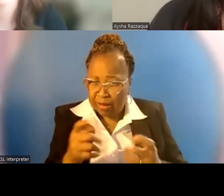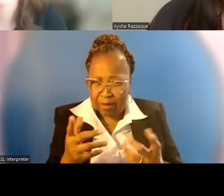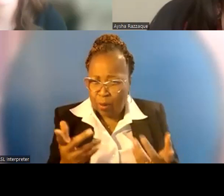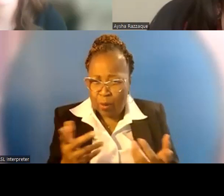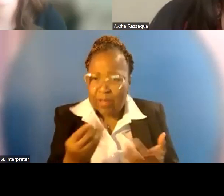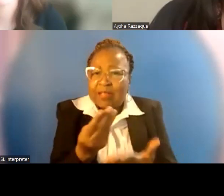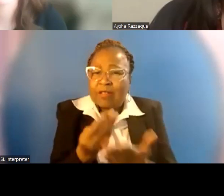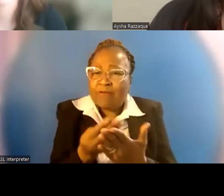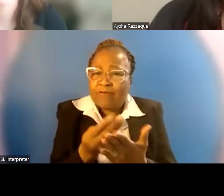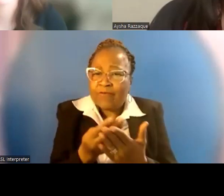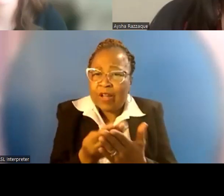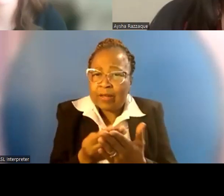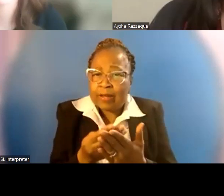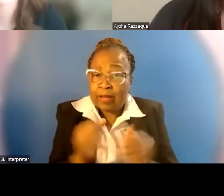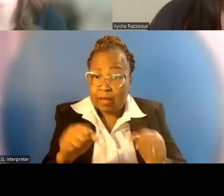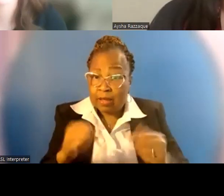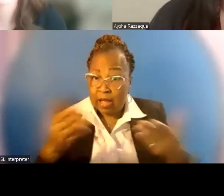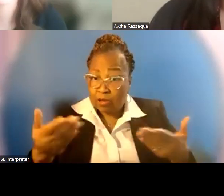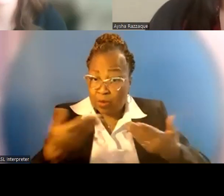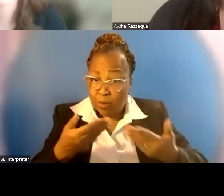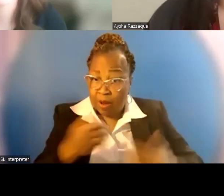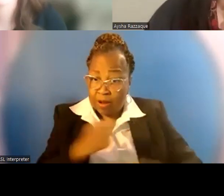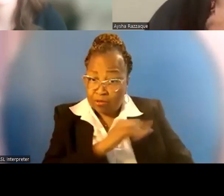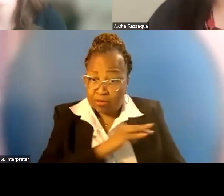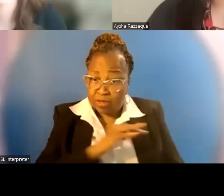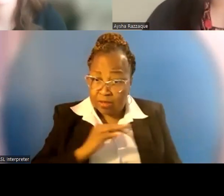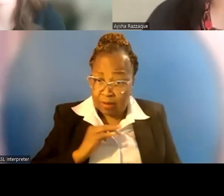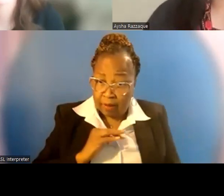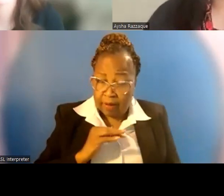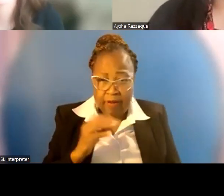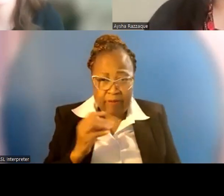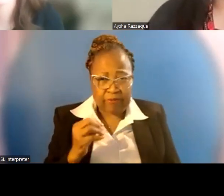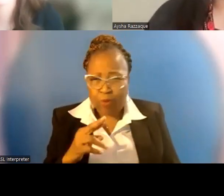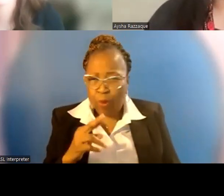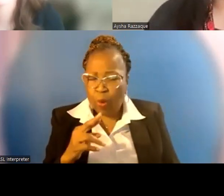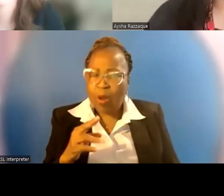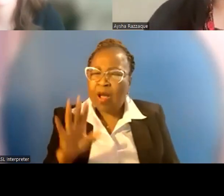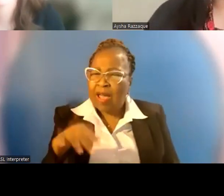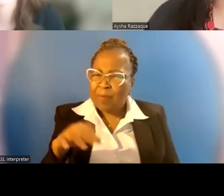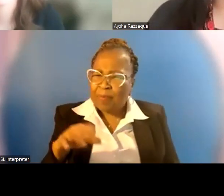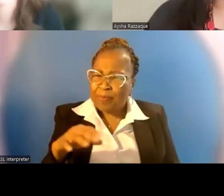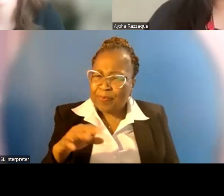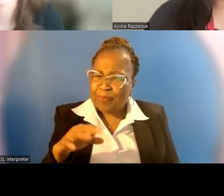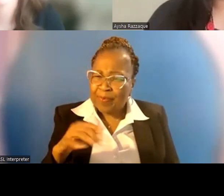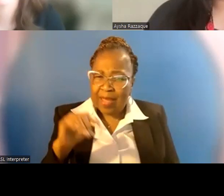that the students can hire a staff member or something or is it, and are there any trade offs with like,